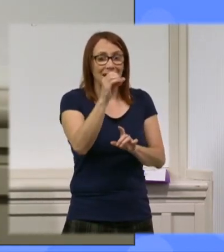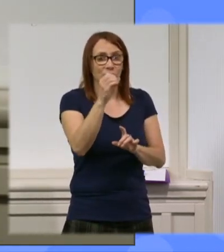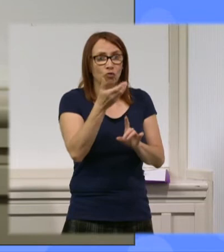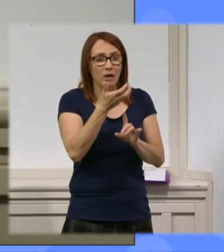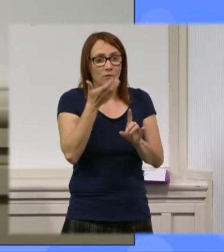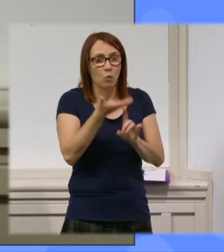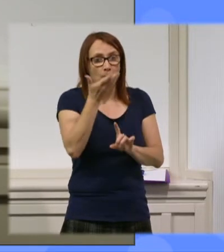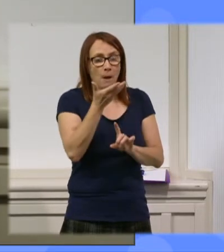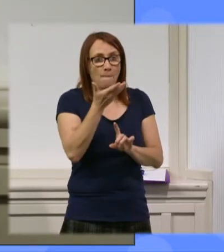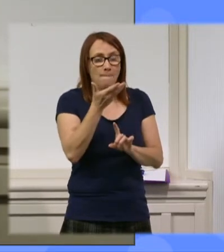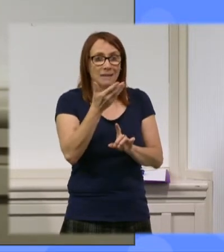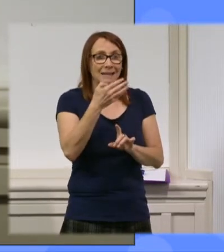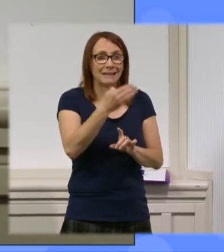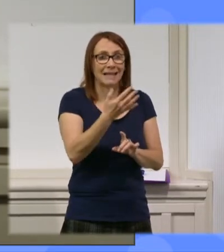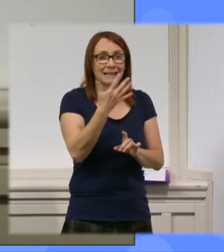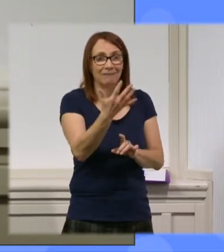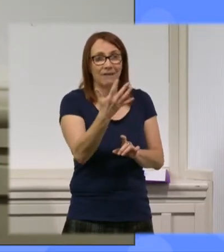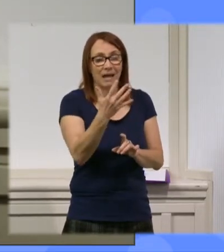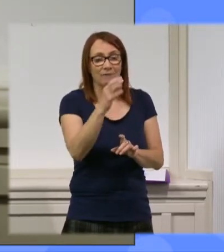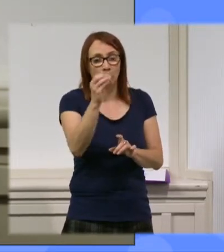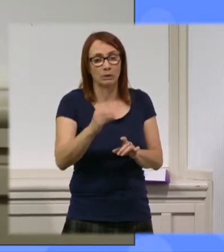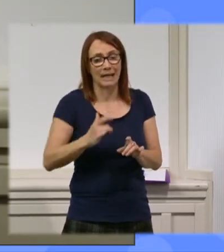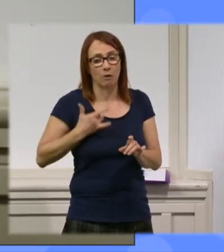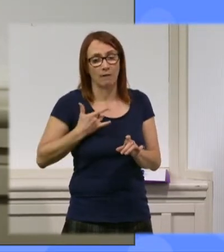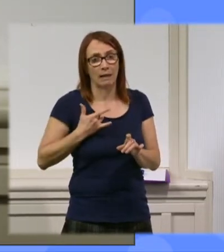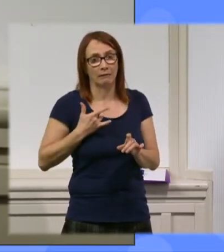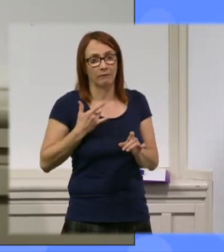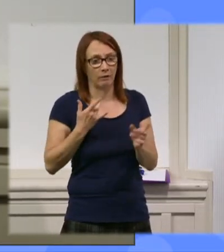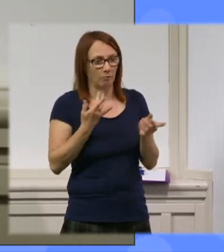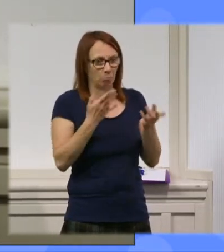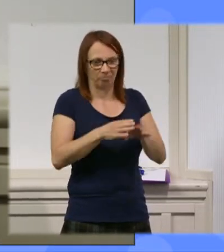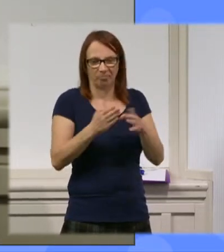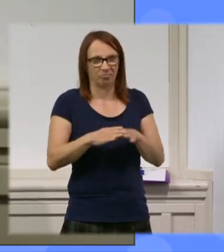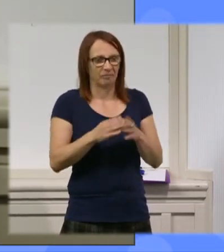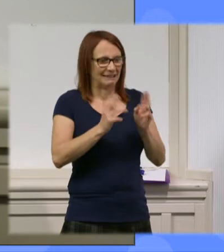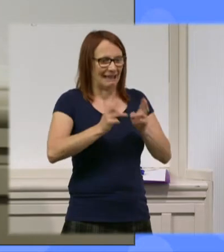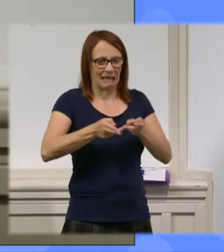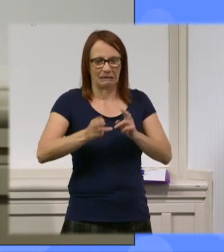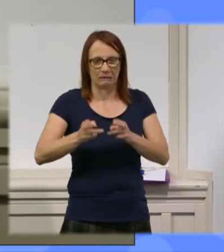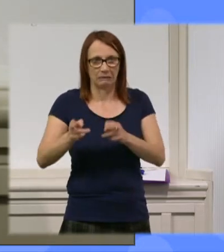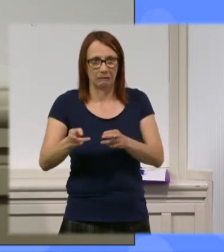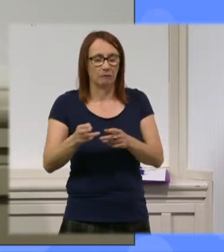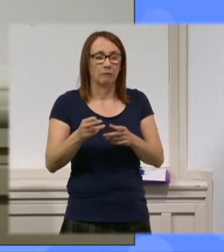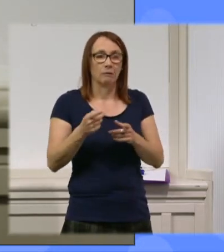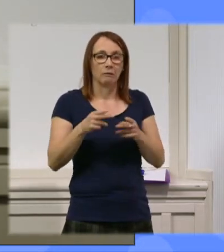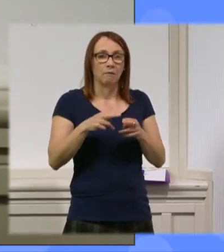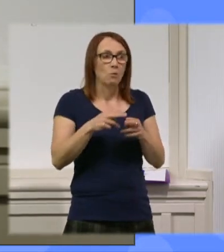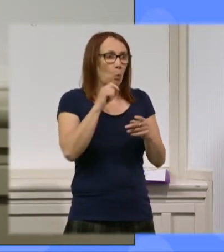extinct at four degrees of warming most of our coastal cities are flooded Glasgow certainly would be in Edinburgh were flooded as far as leaf links that